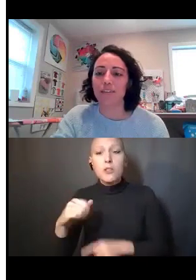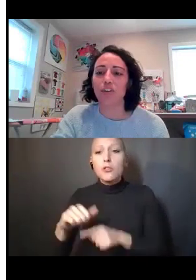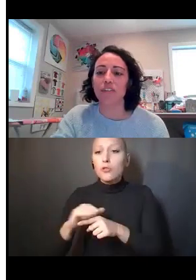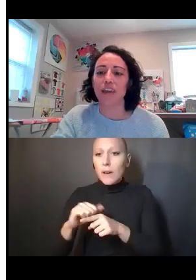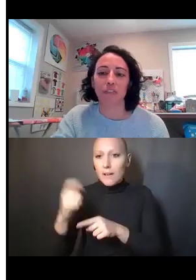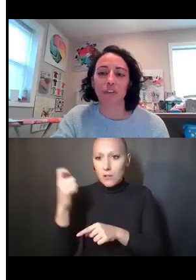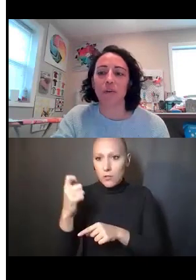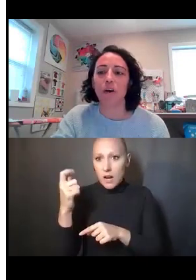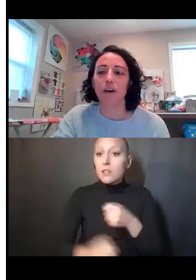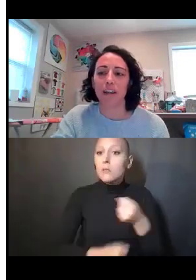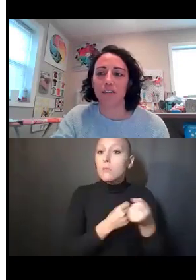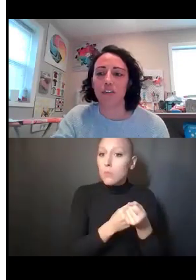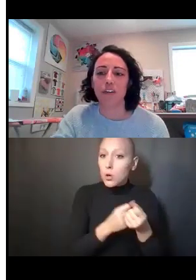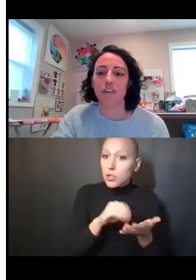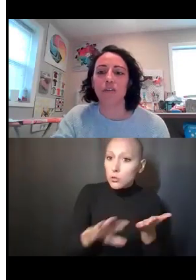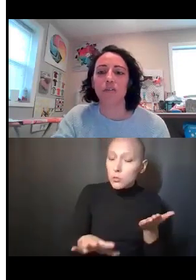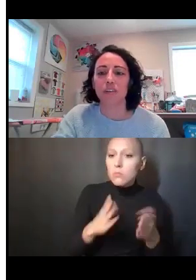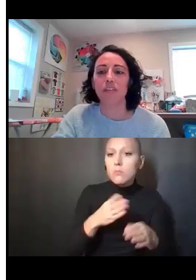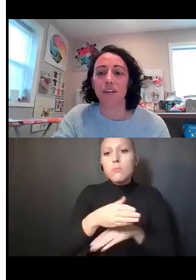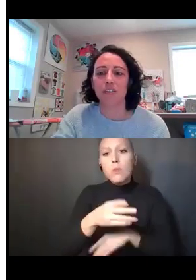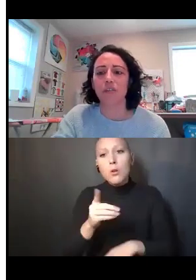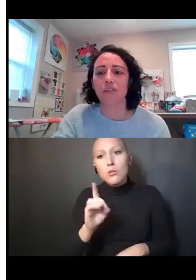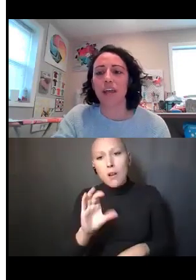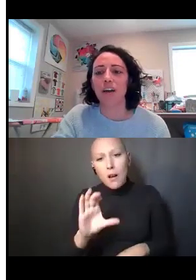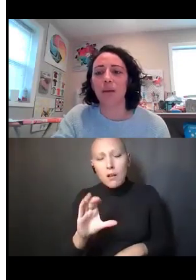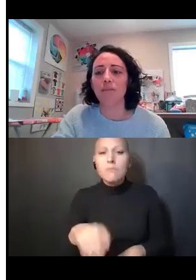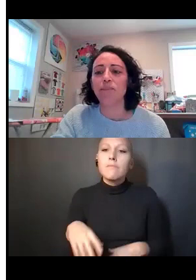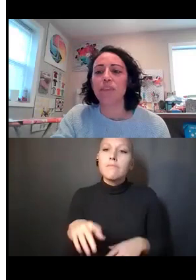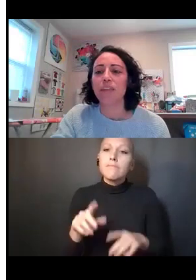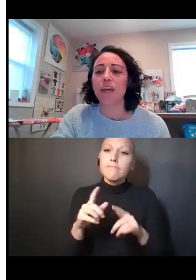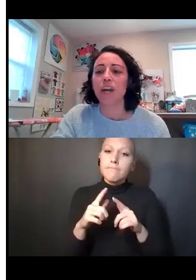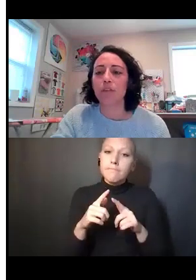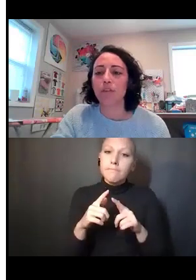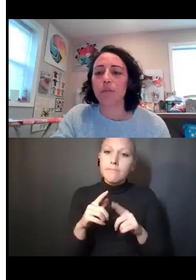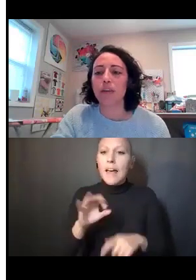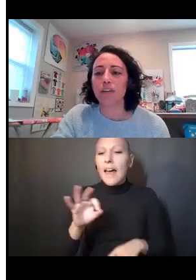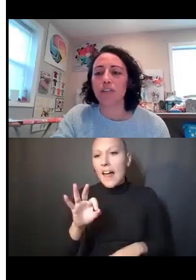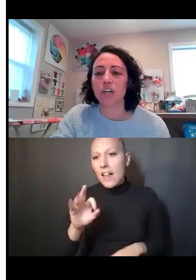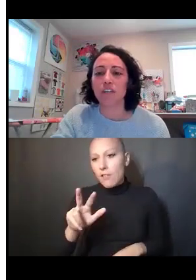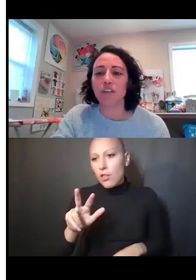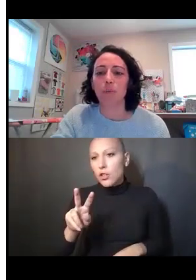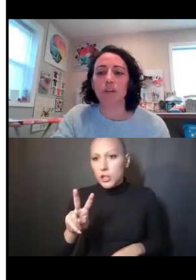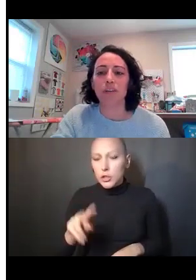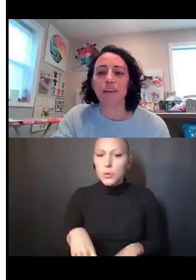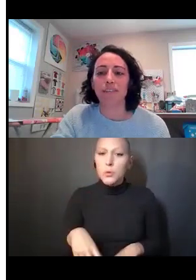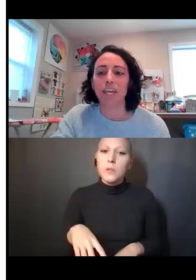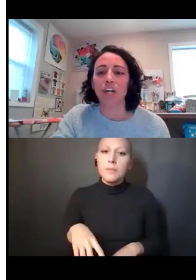such as F31, F32, T32, etc. that are performing research in support of an investigator